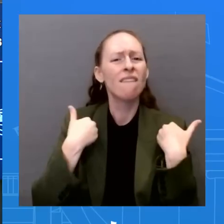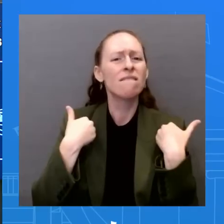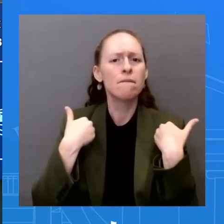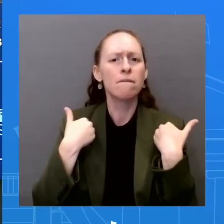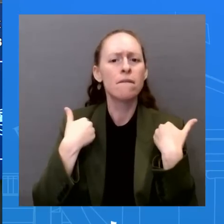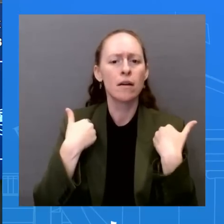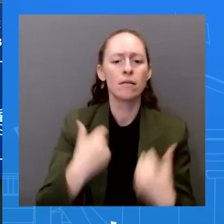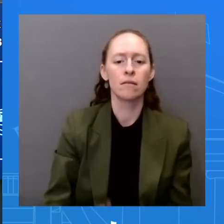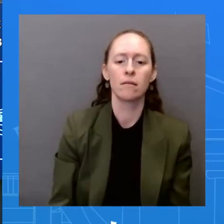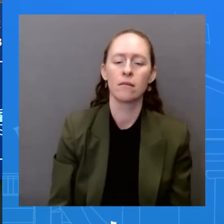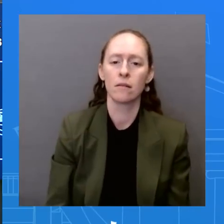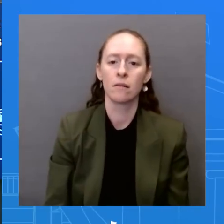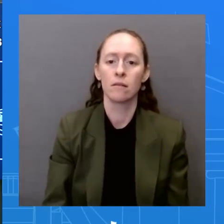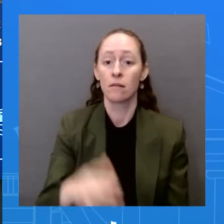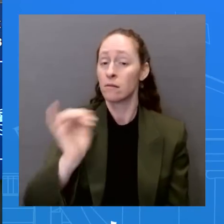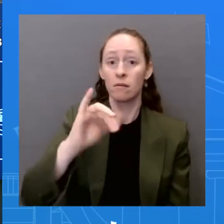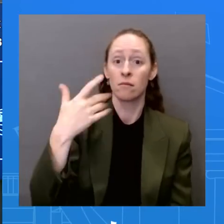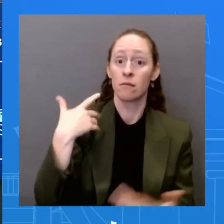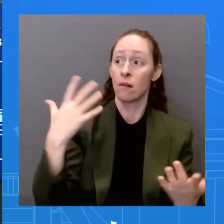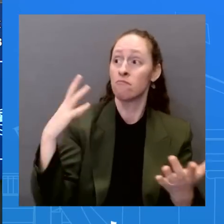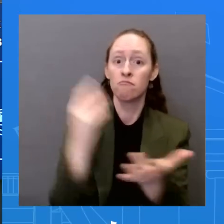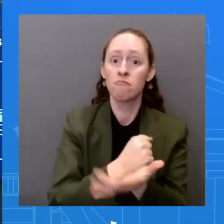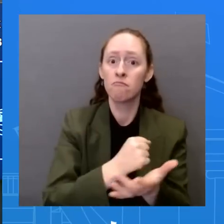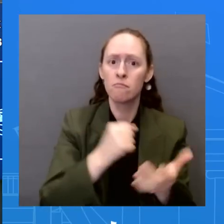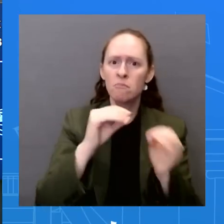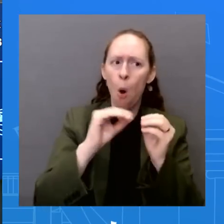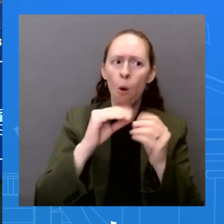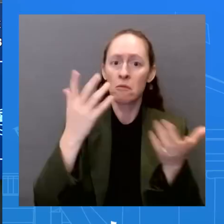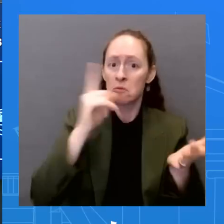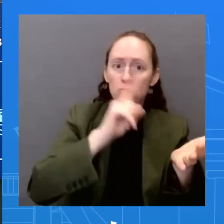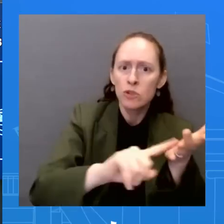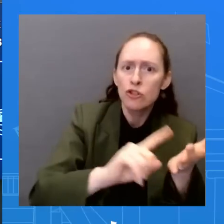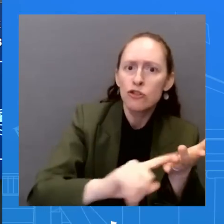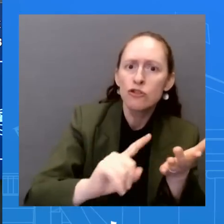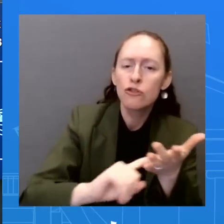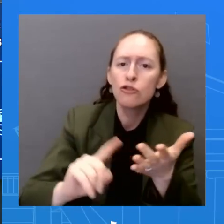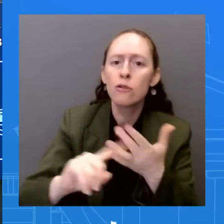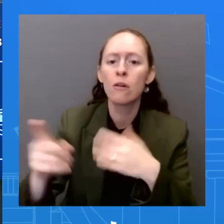to continue to watch this event and study as it progresses,